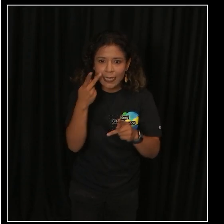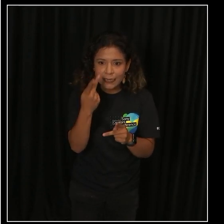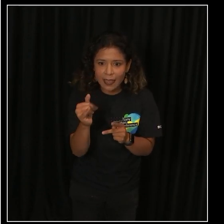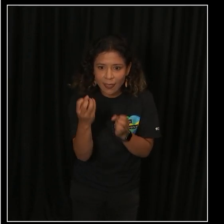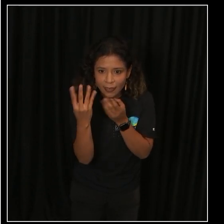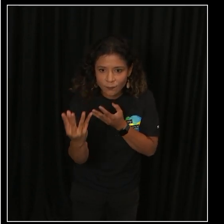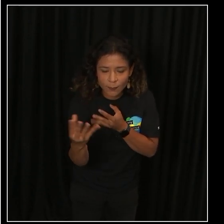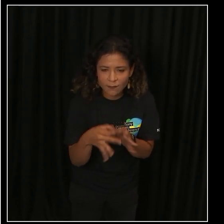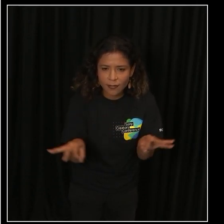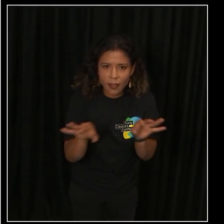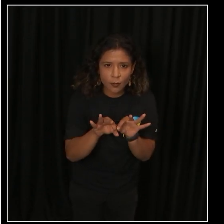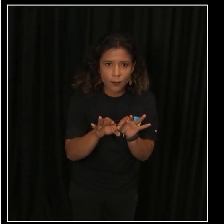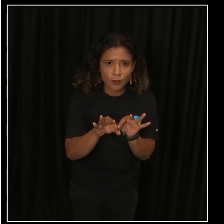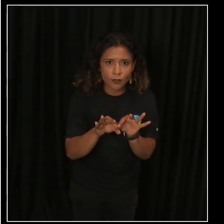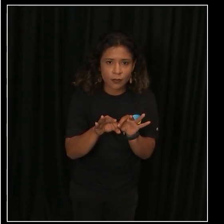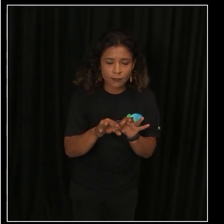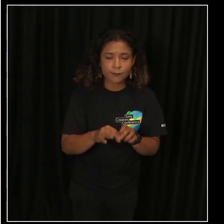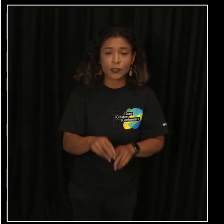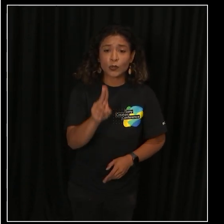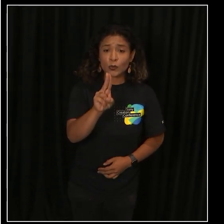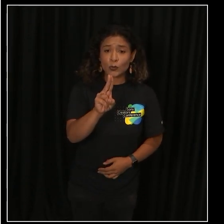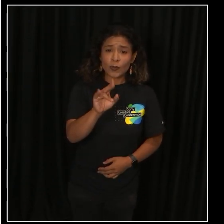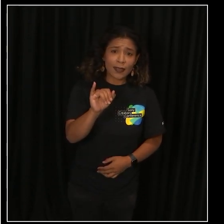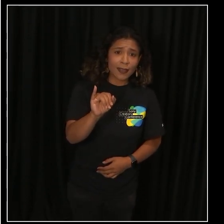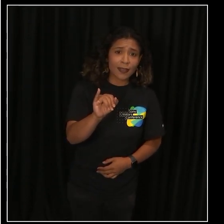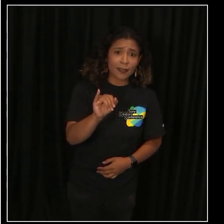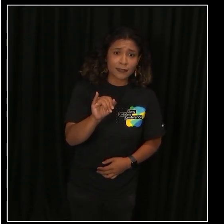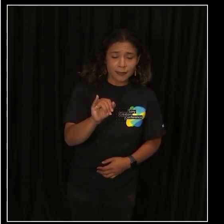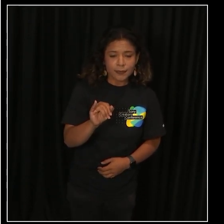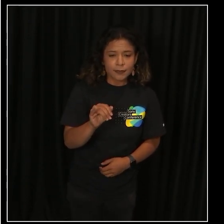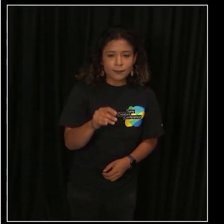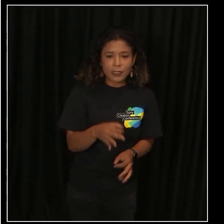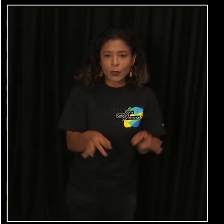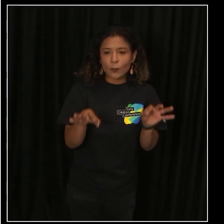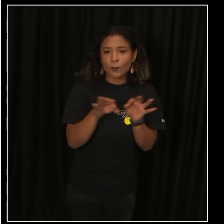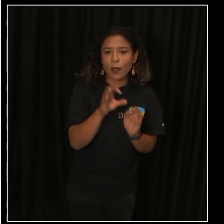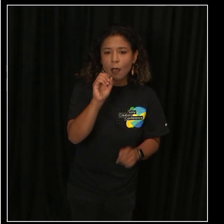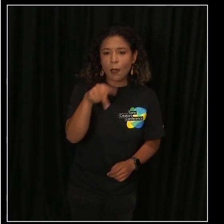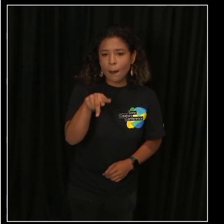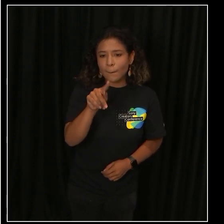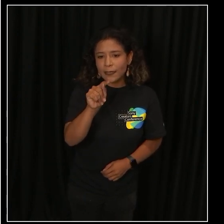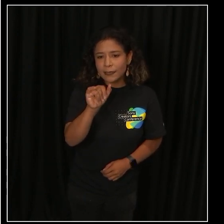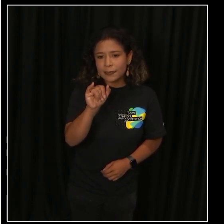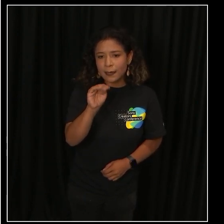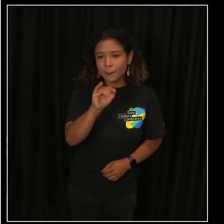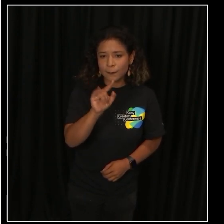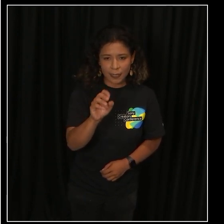Now the user interface is optimized. We have a VR experience that takes care